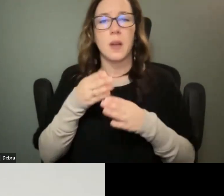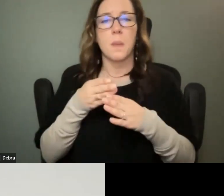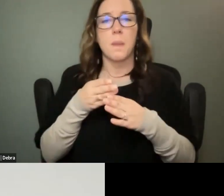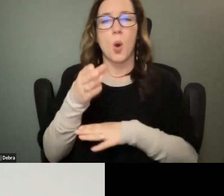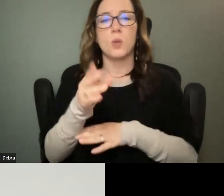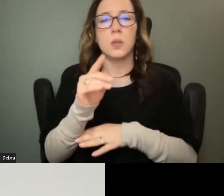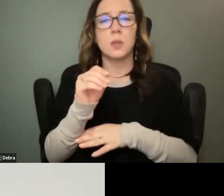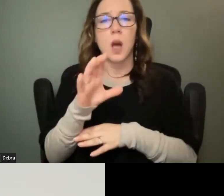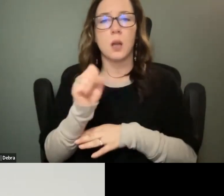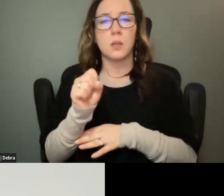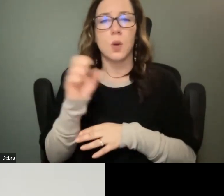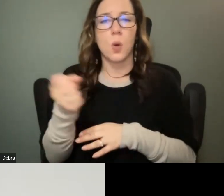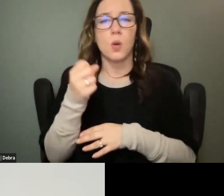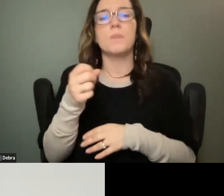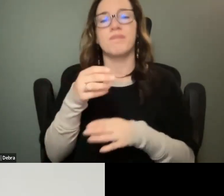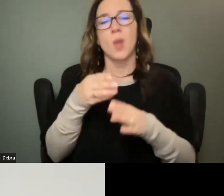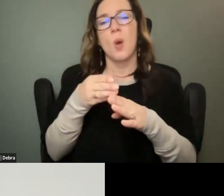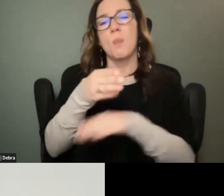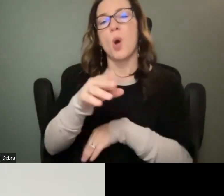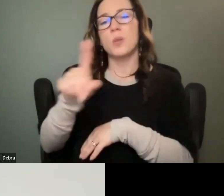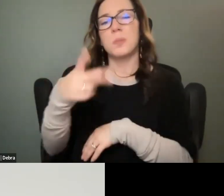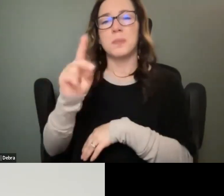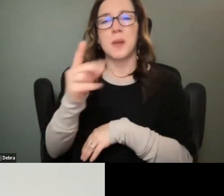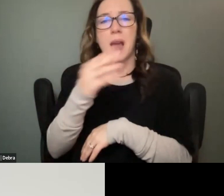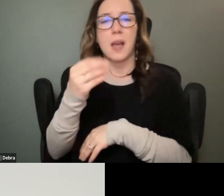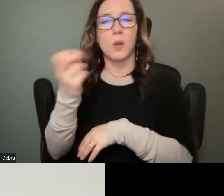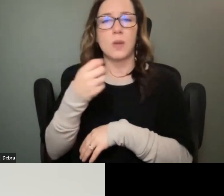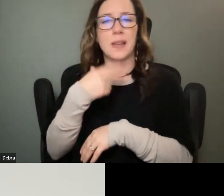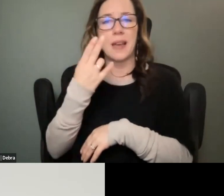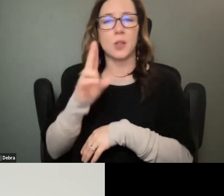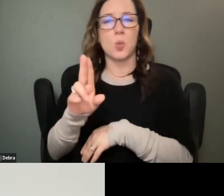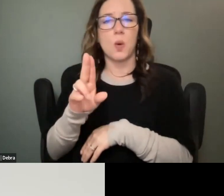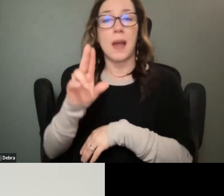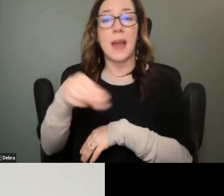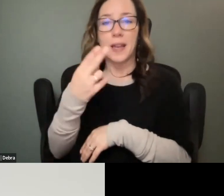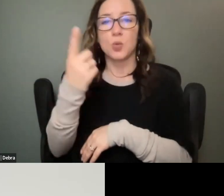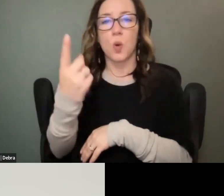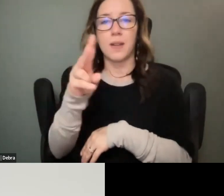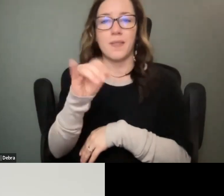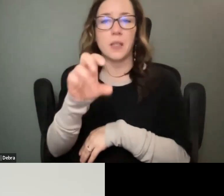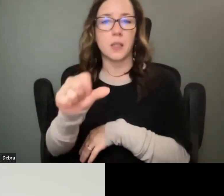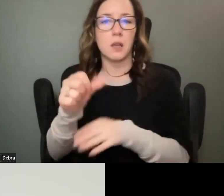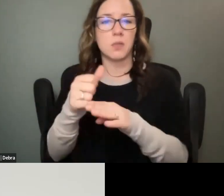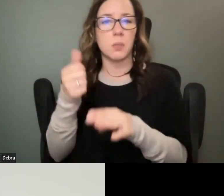respond to that so uh lenov uh if you can send us an